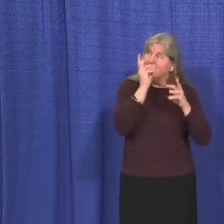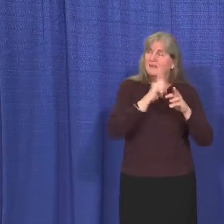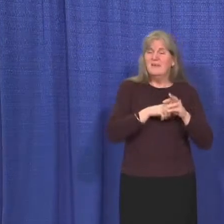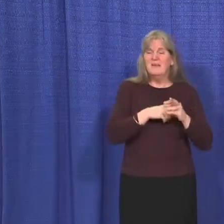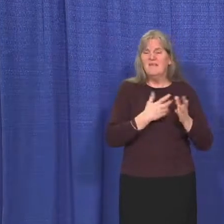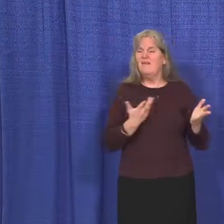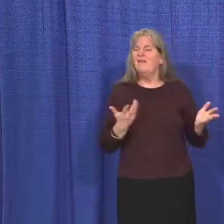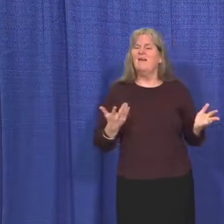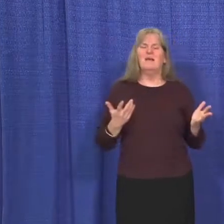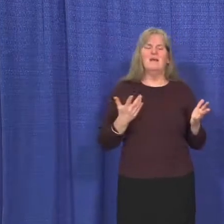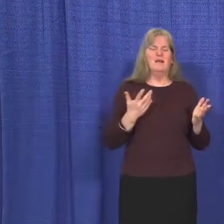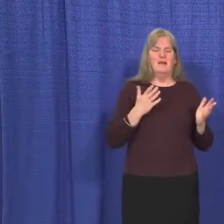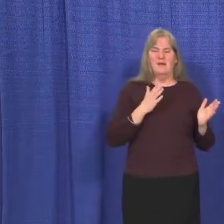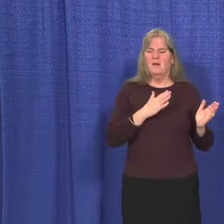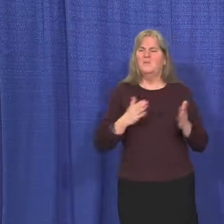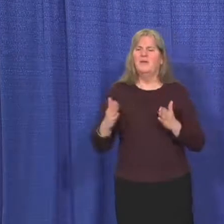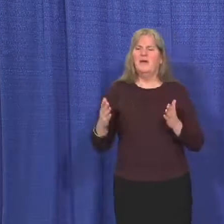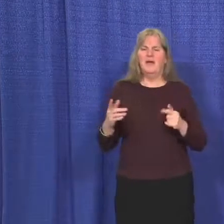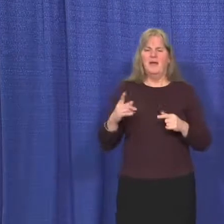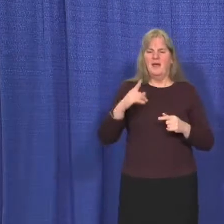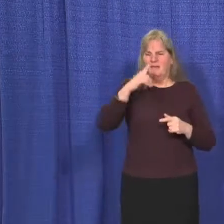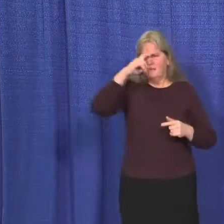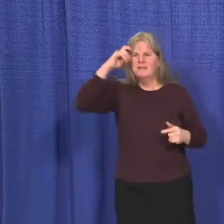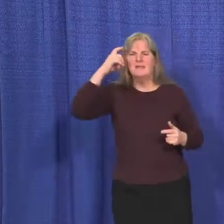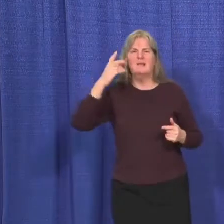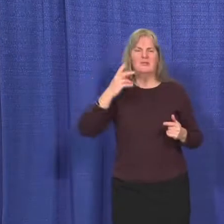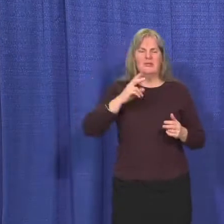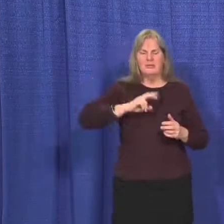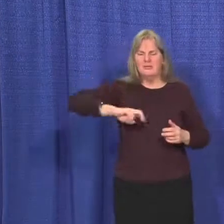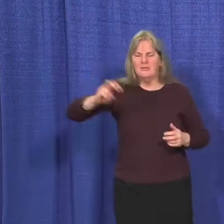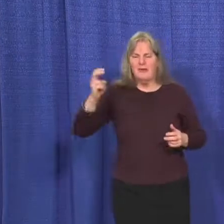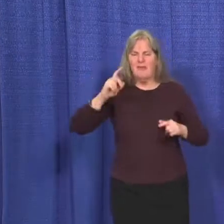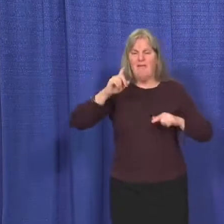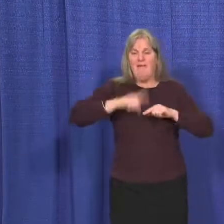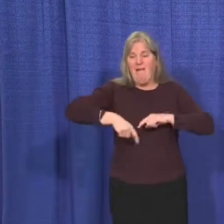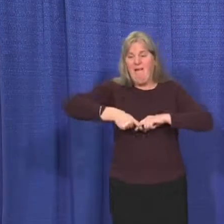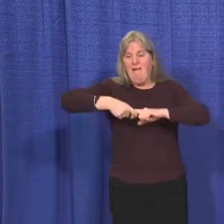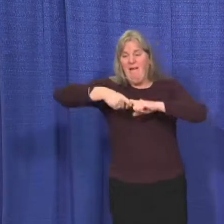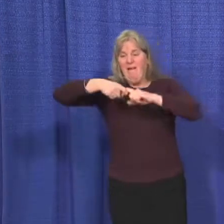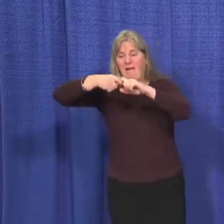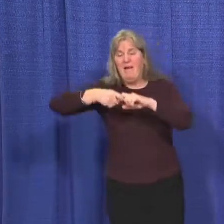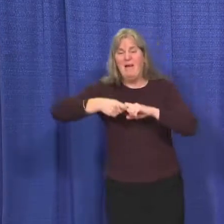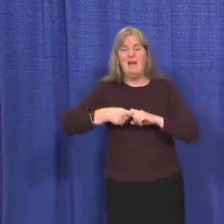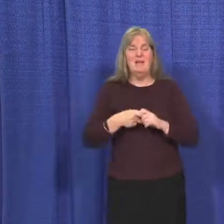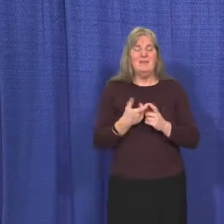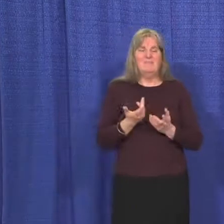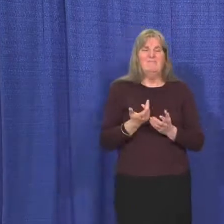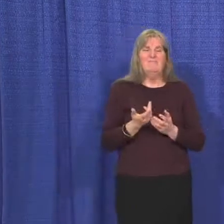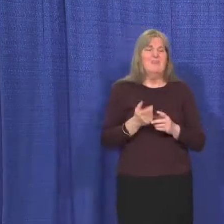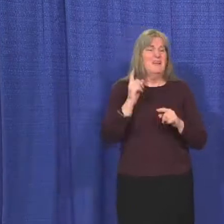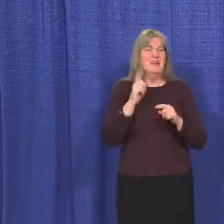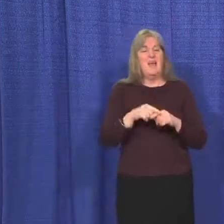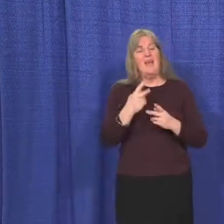endless winter days not to plan a vacation in the sun or travel at will. It is hard not to be able to walk into a long-term care